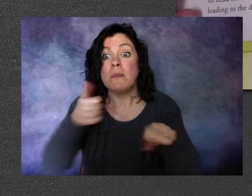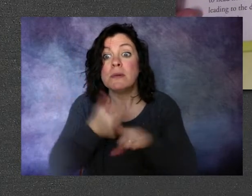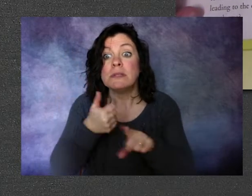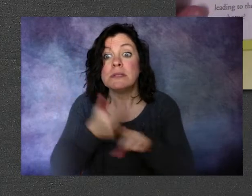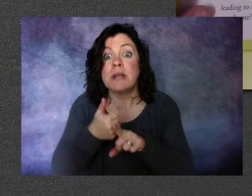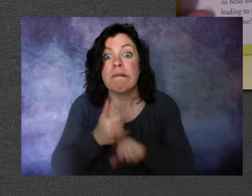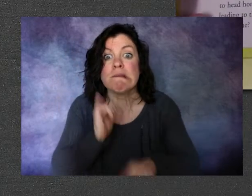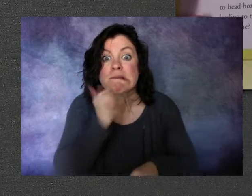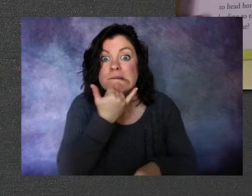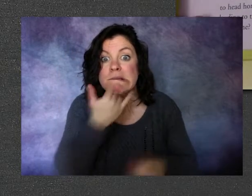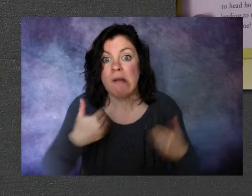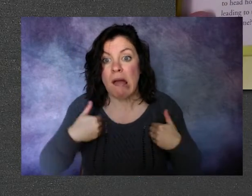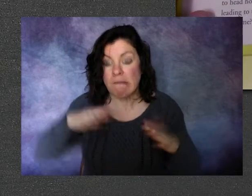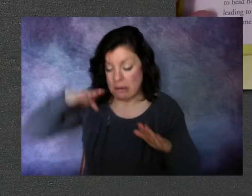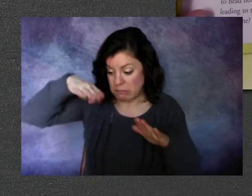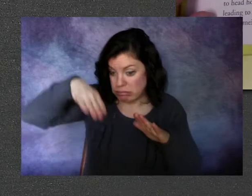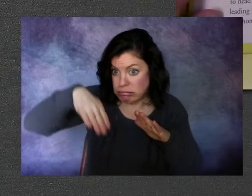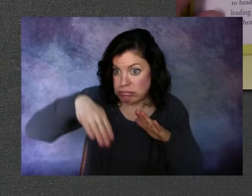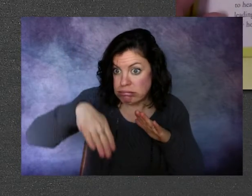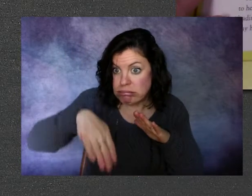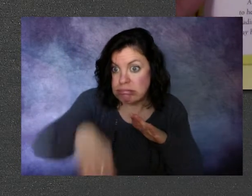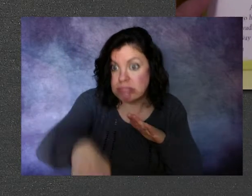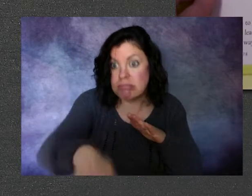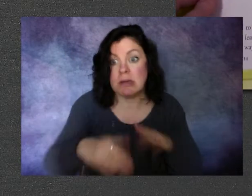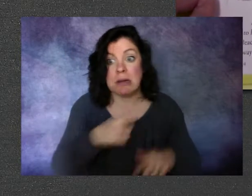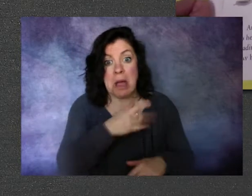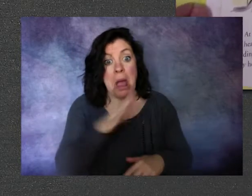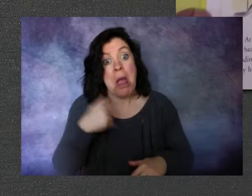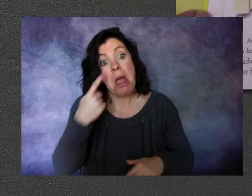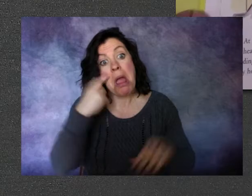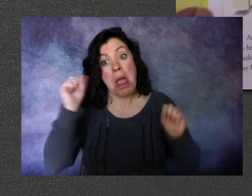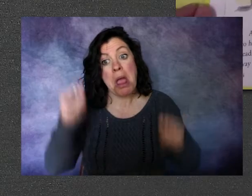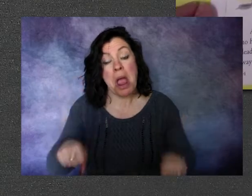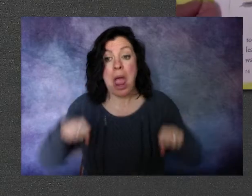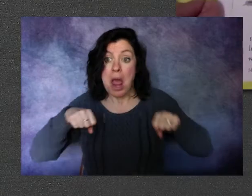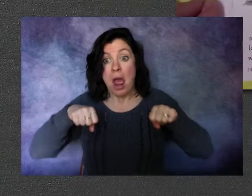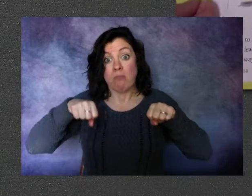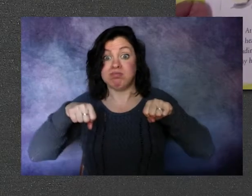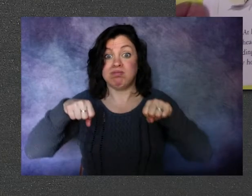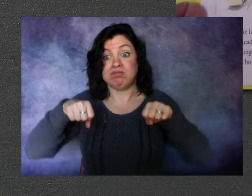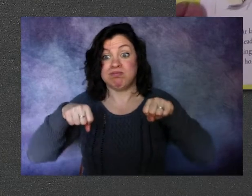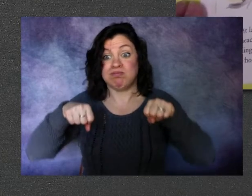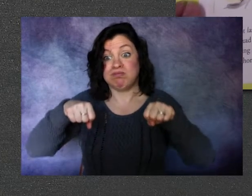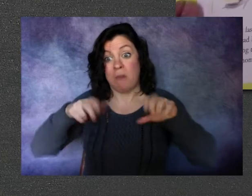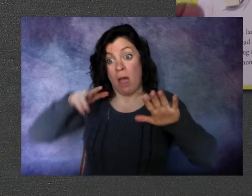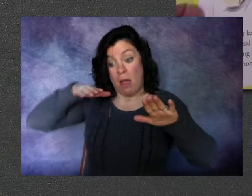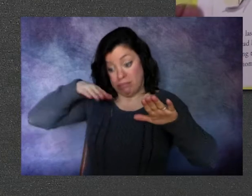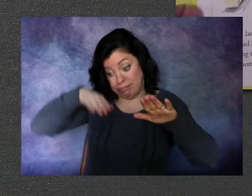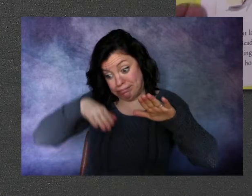George was curious, could he roll the cart all the way home? Down the ramp George went.